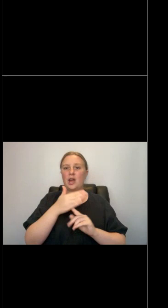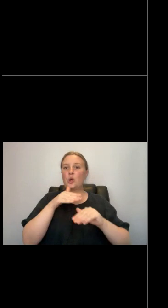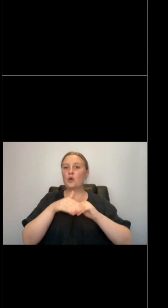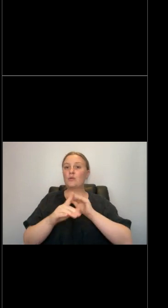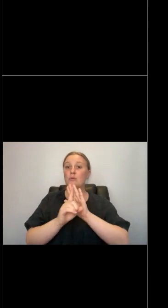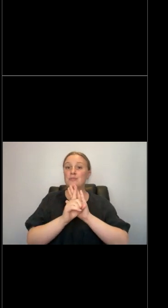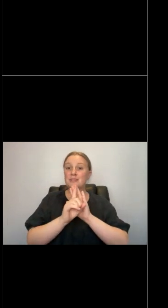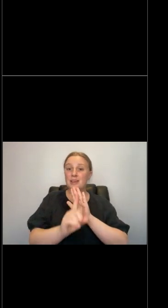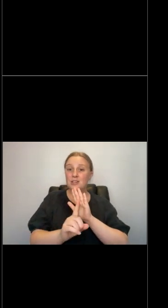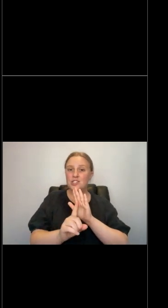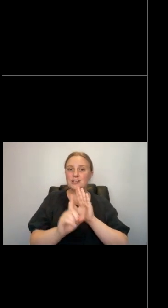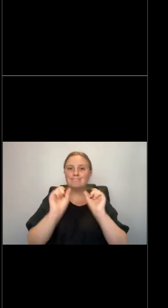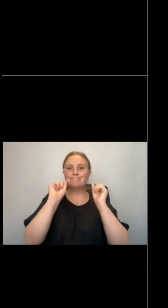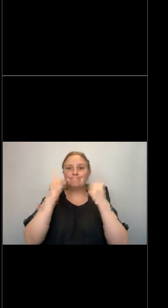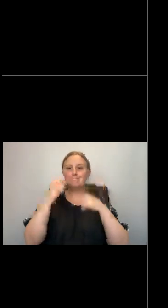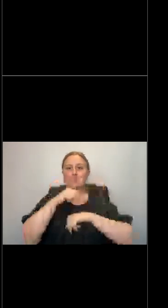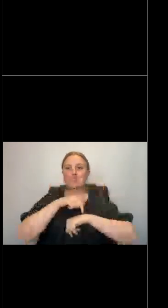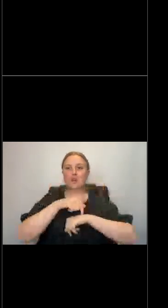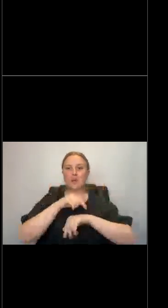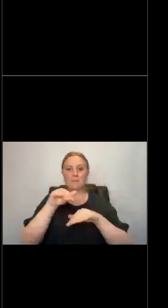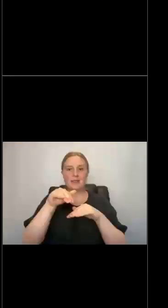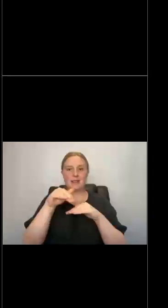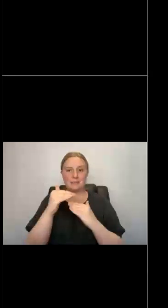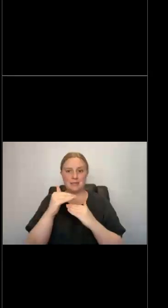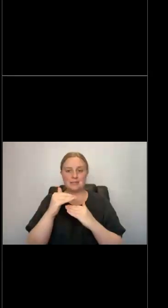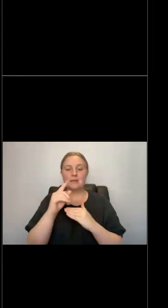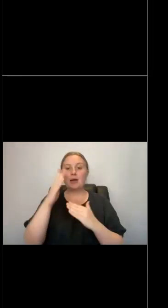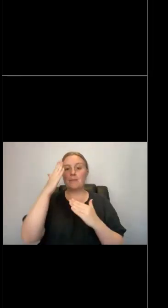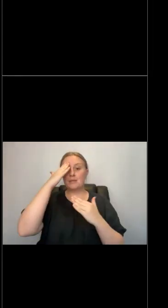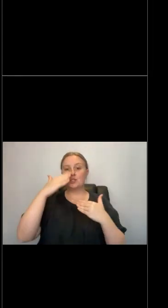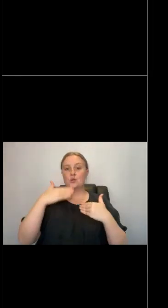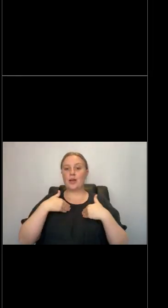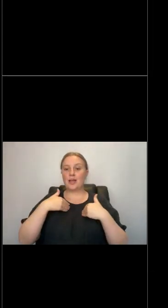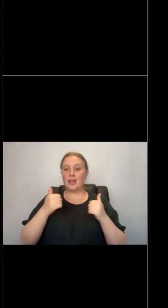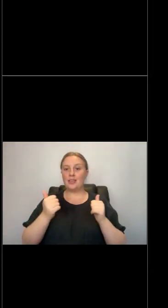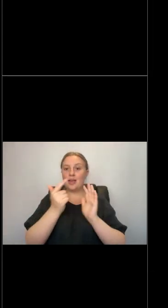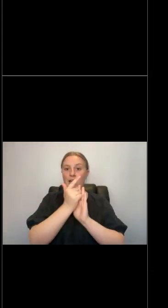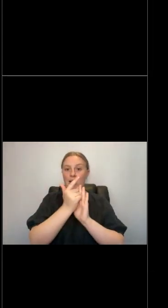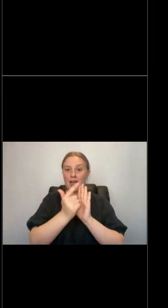the Mental Health Act does specify that people who are the subject of proceedings